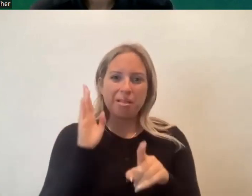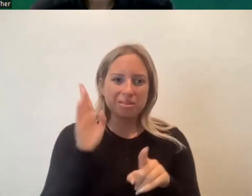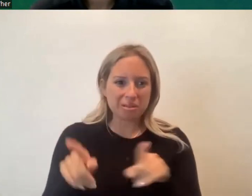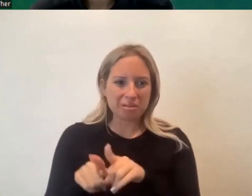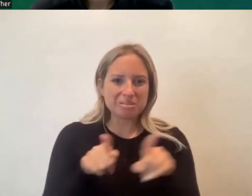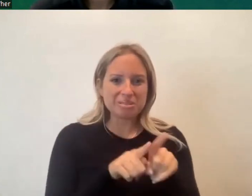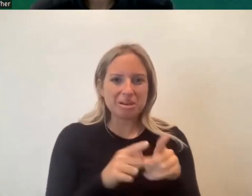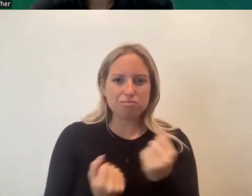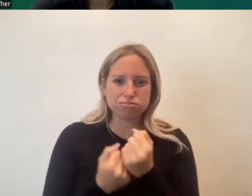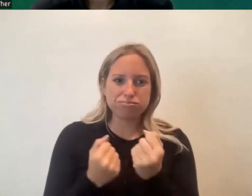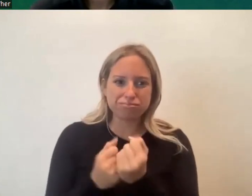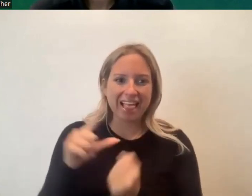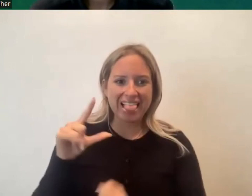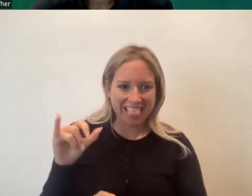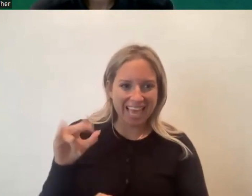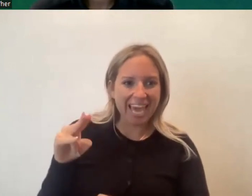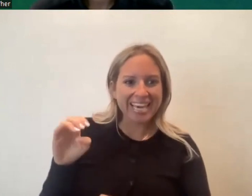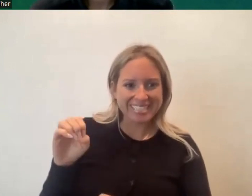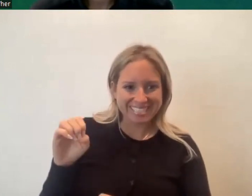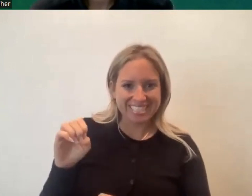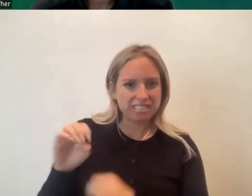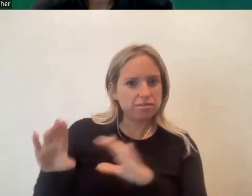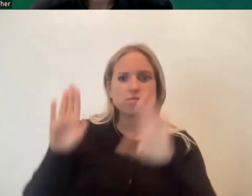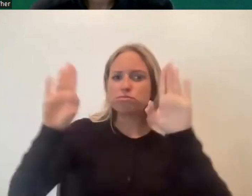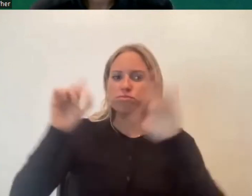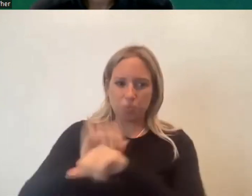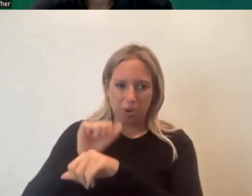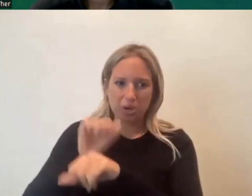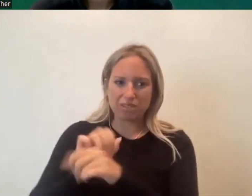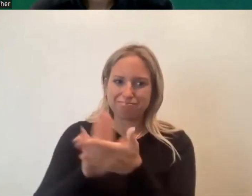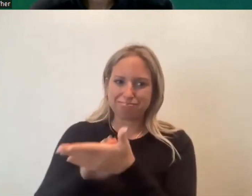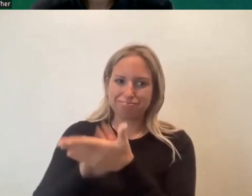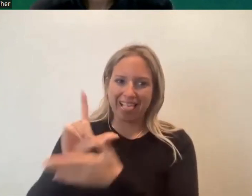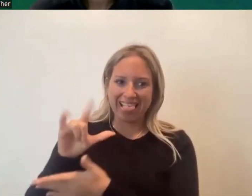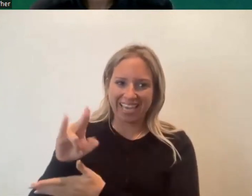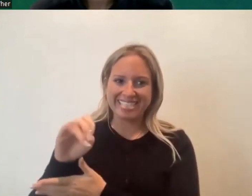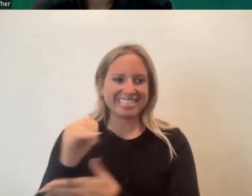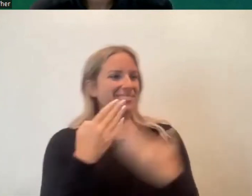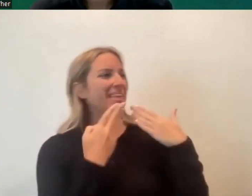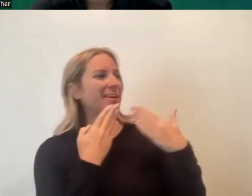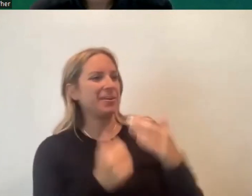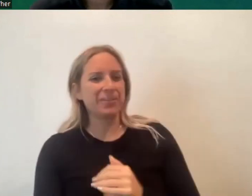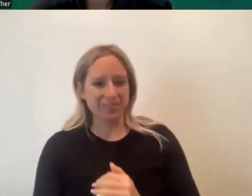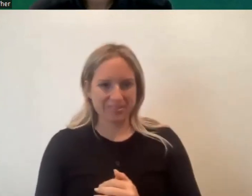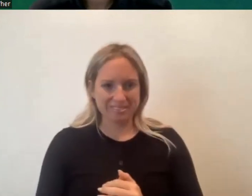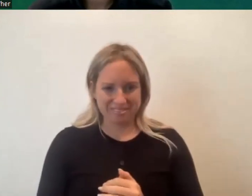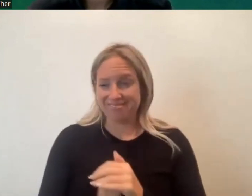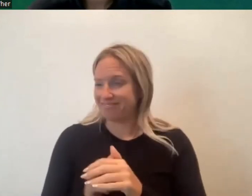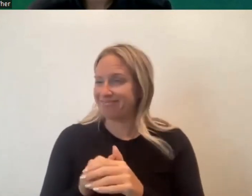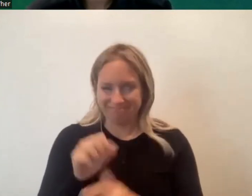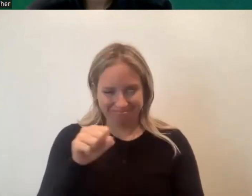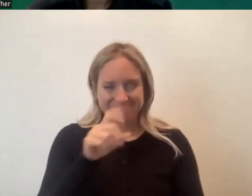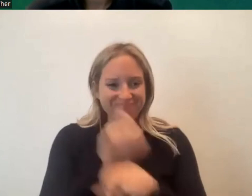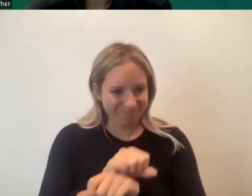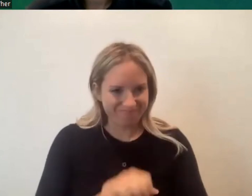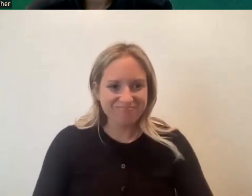they do wonderful work. Lanie: Oh, thank you. Tadra: Absolutely. Absolutely.